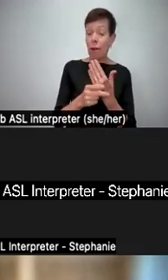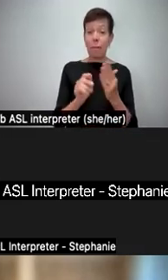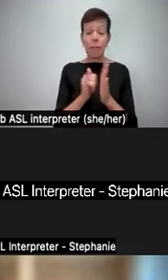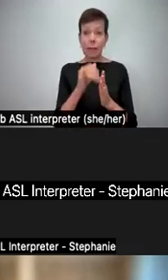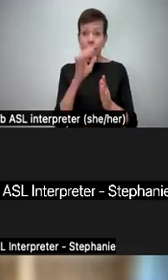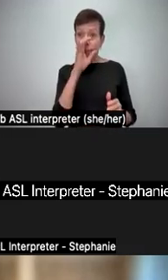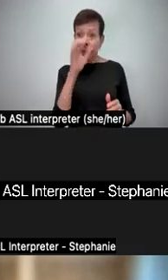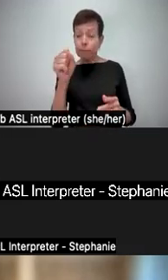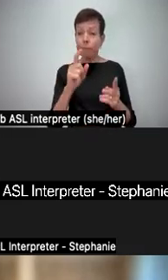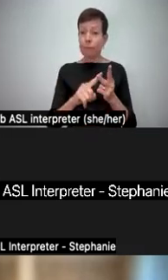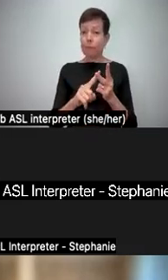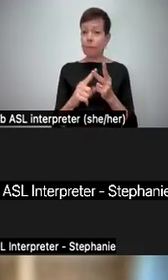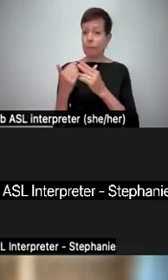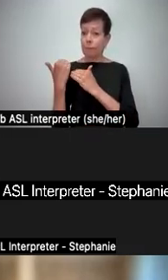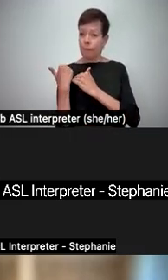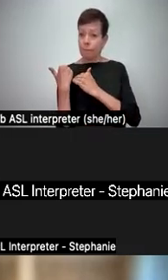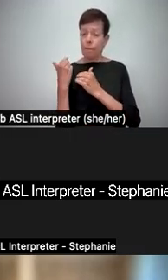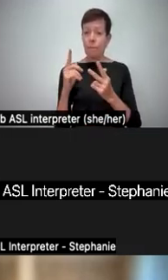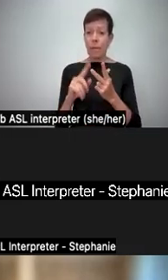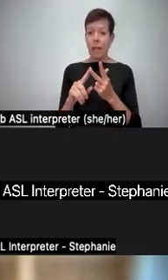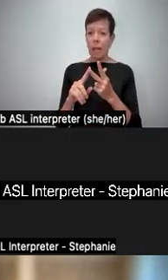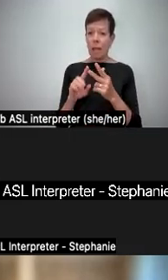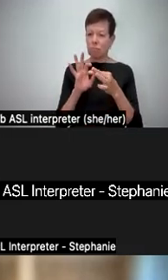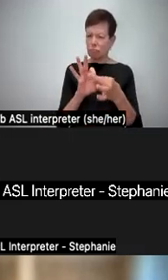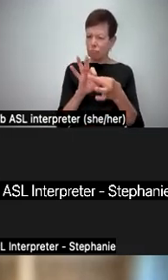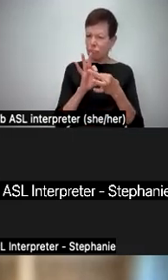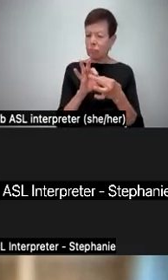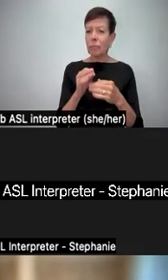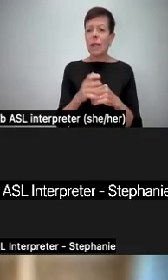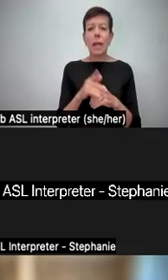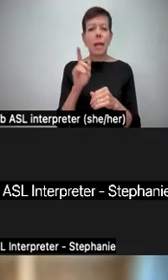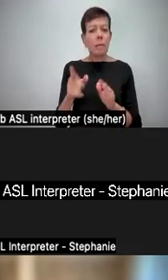means that the program must reflect the rich diversity of the city, including connecting